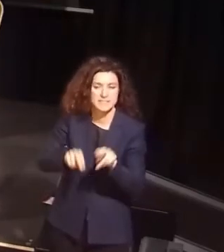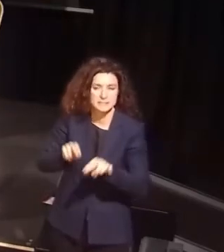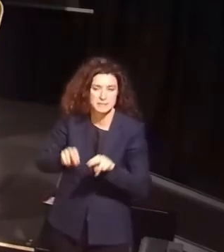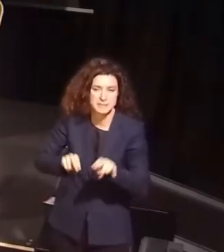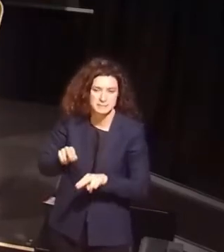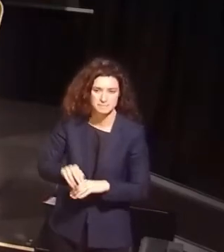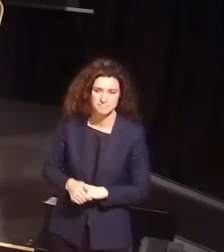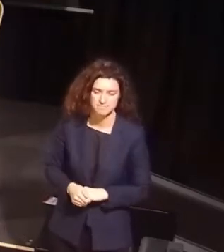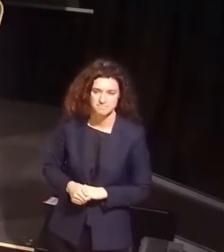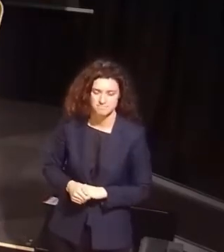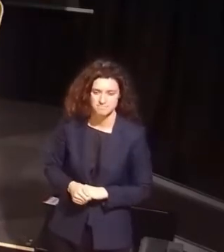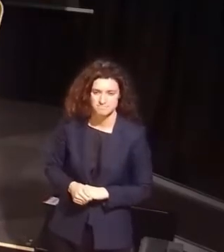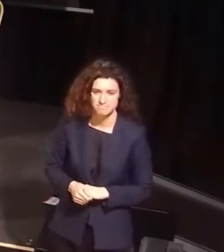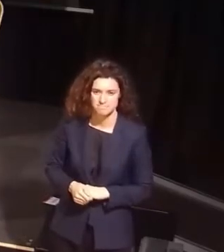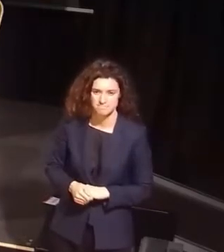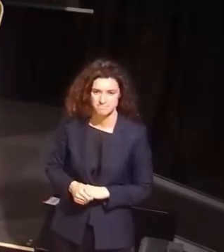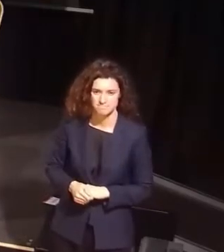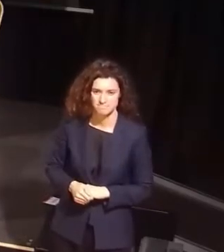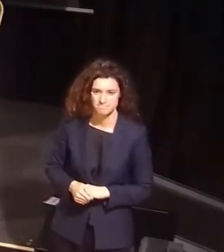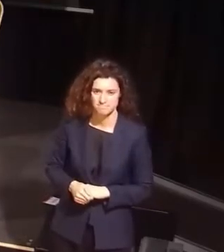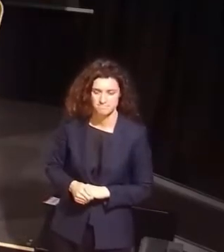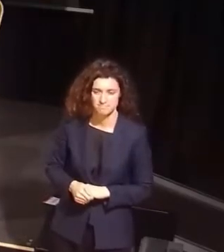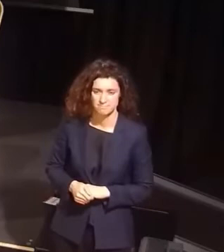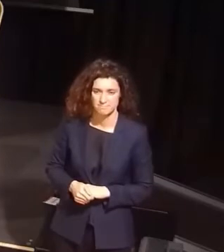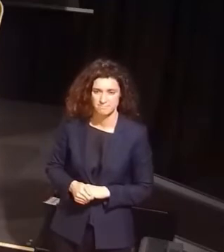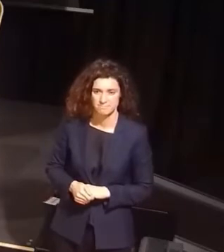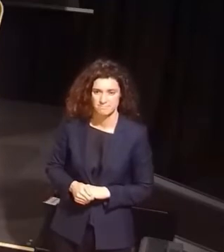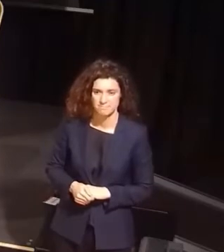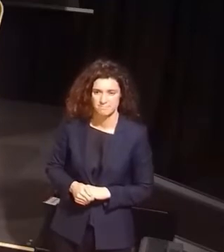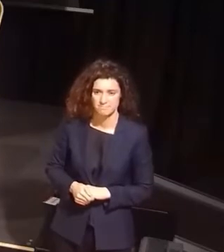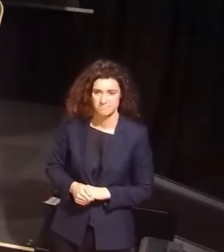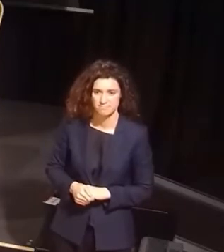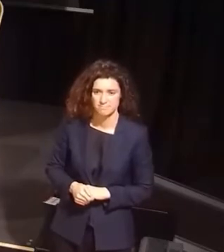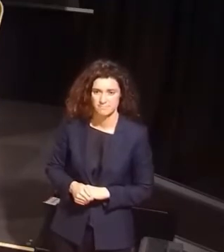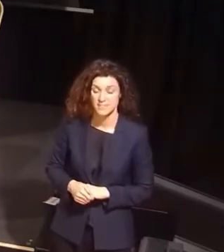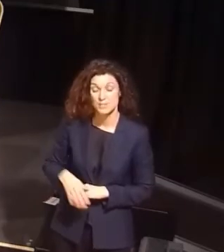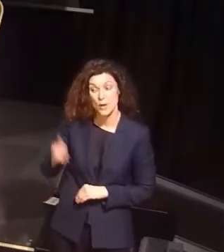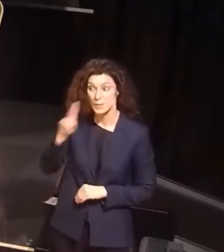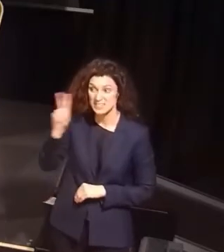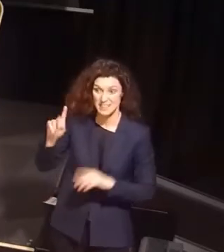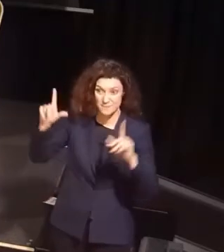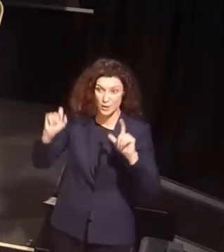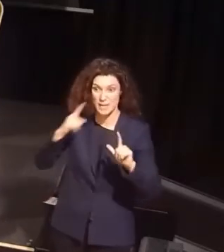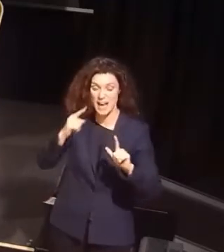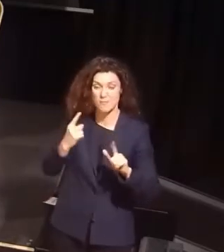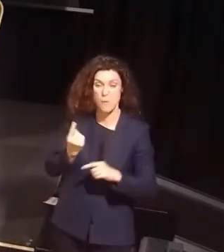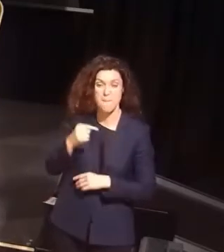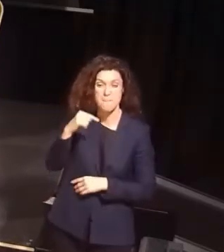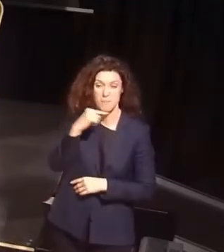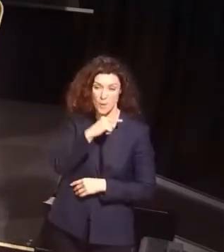In these you can see a kid trying to play, or an adult, he's my age, so he's 27 at the moment.